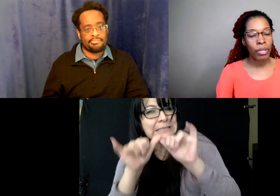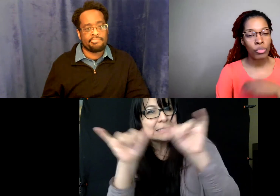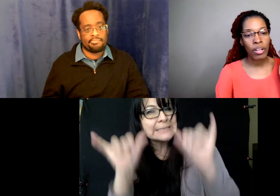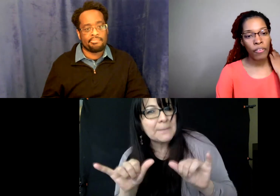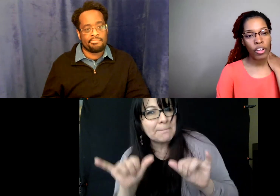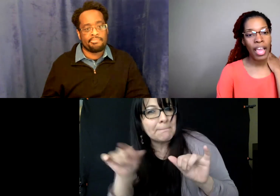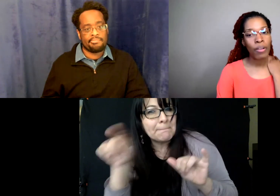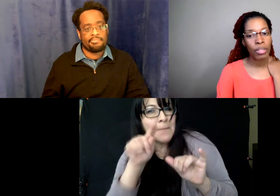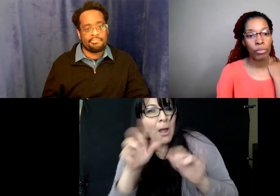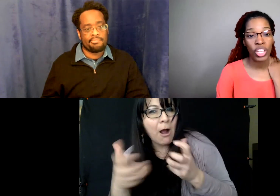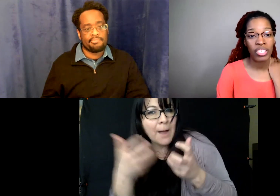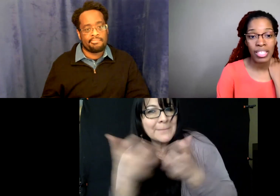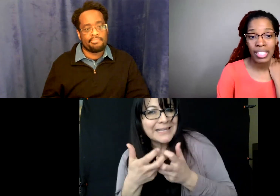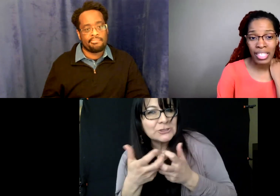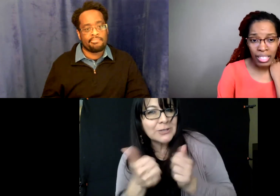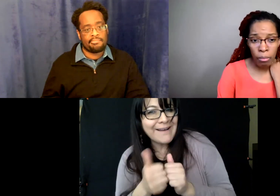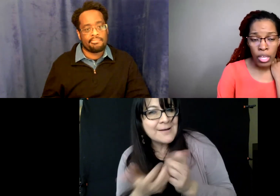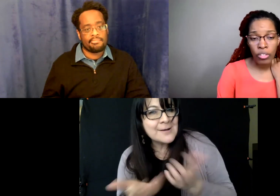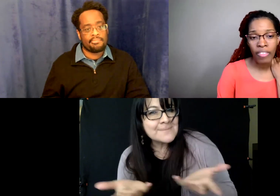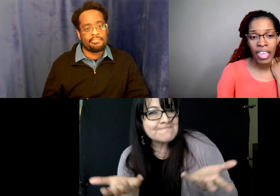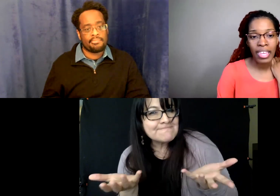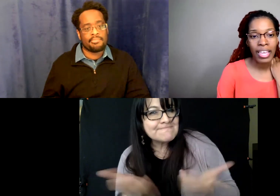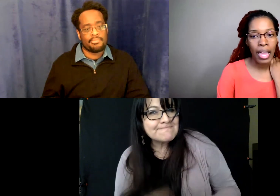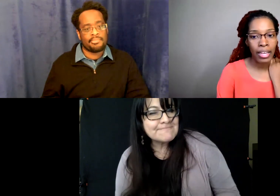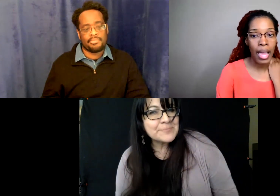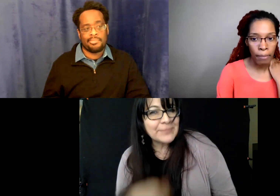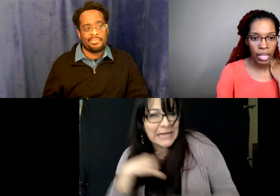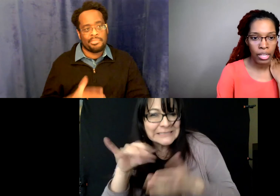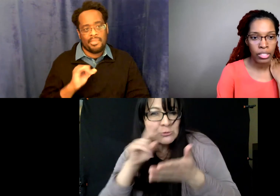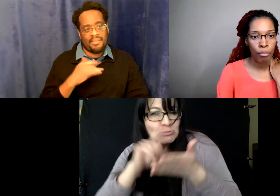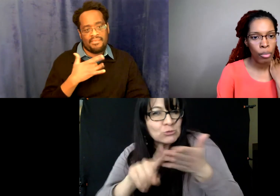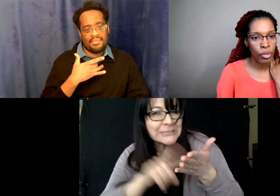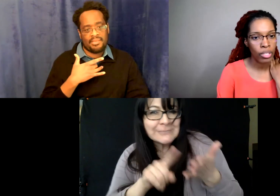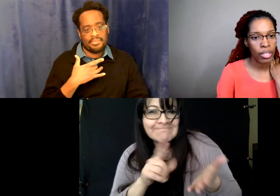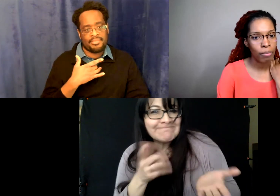trying to figure out how can we change the system so that they can accommodate us appropriately i'm